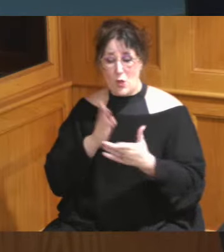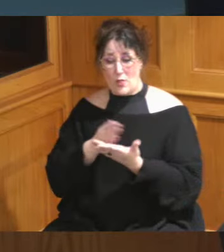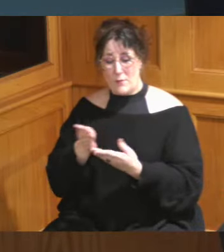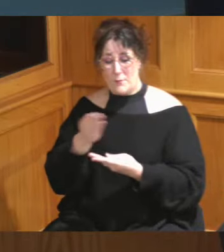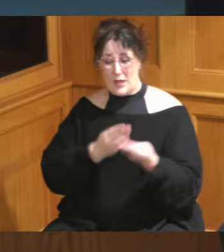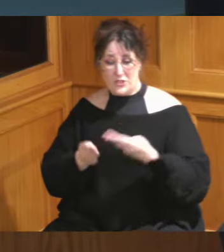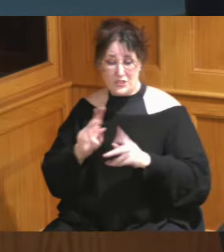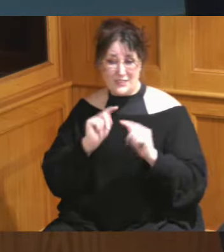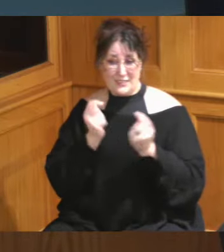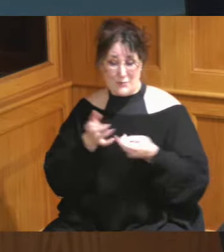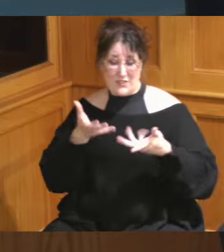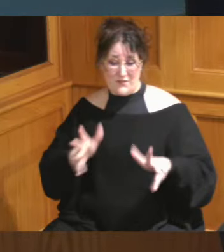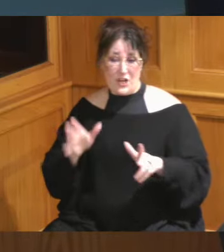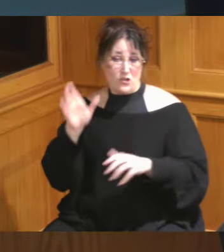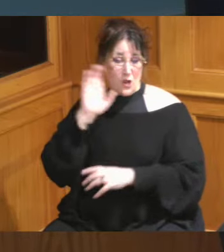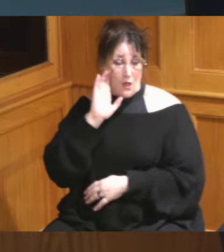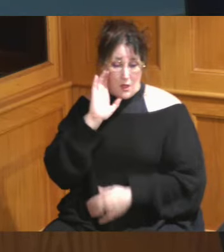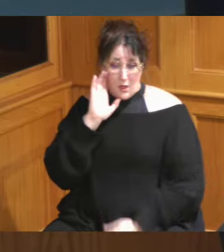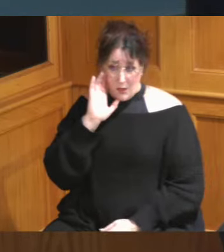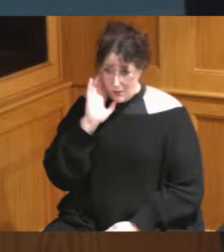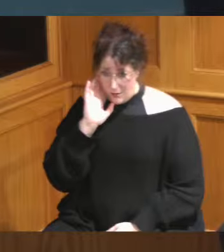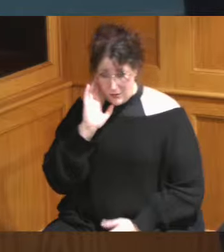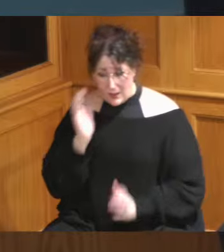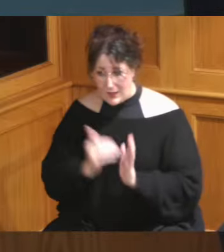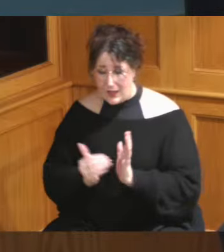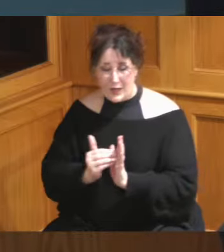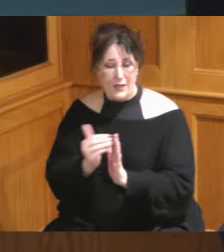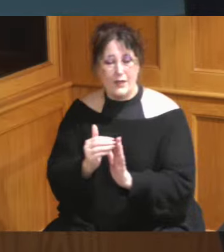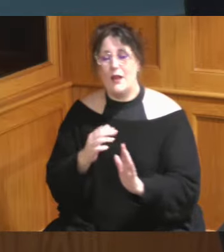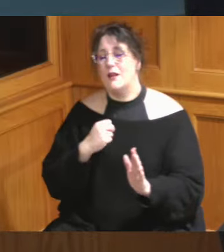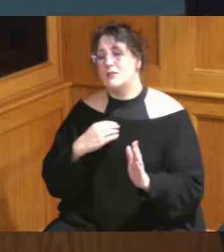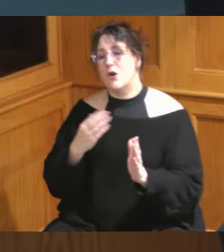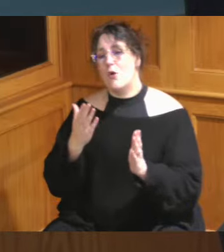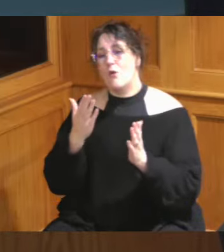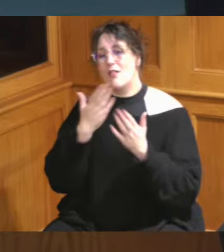over again about some of the challenges that exist. I want to also thank the chiefs of staff